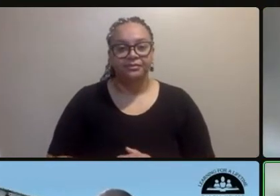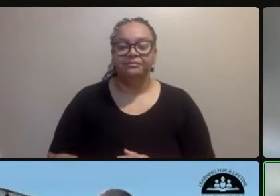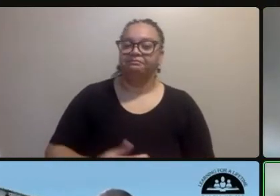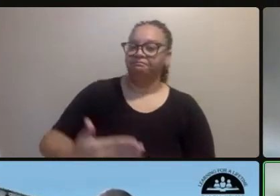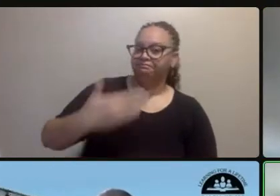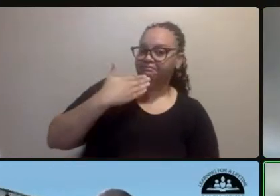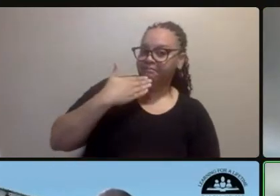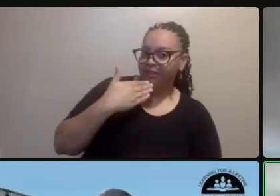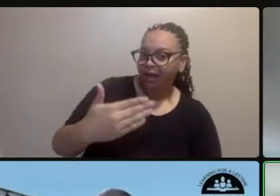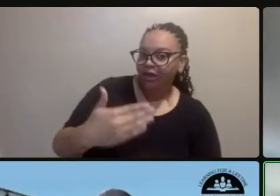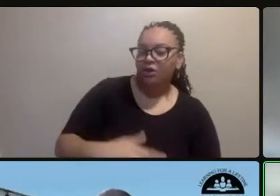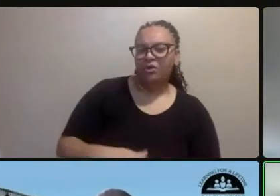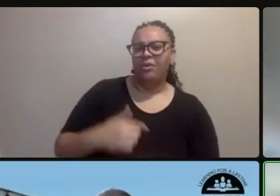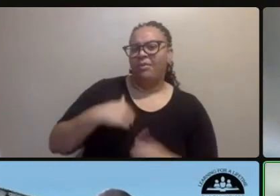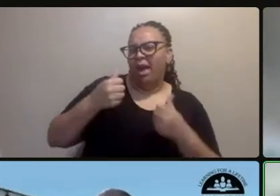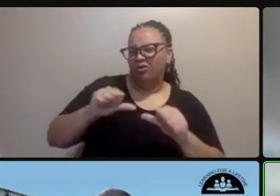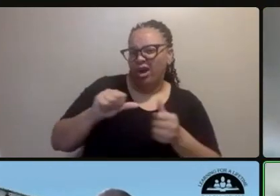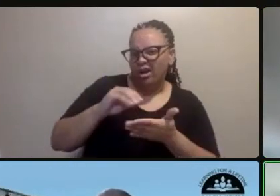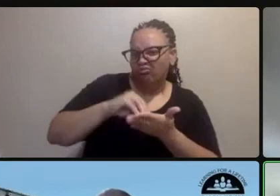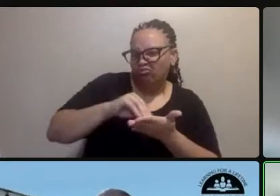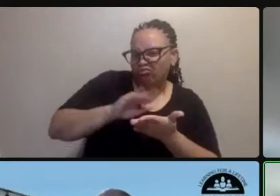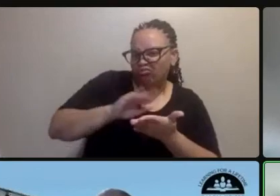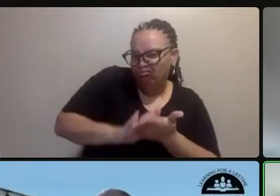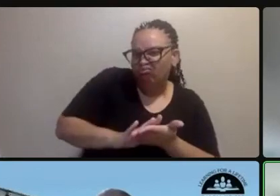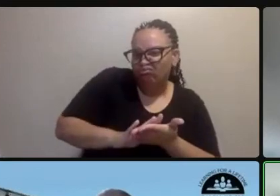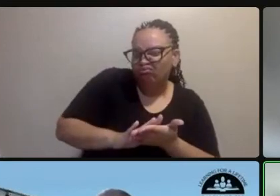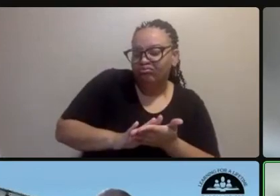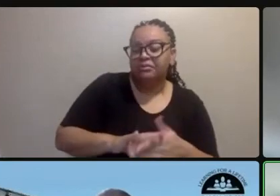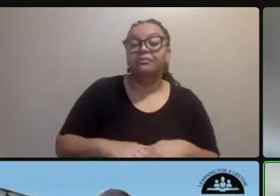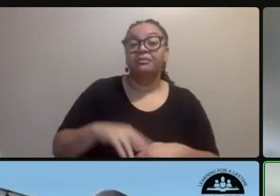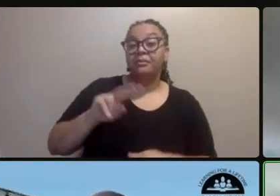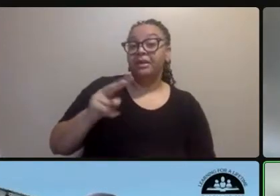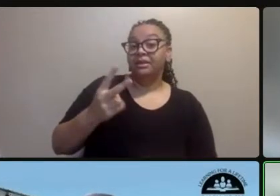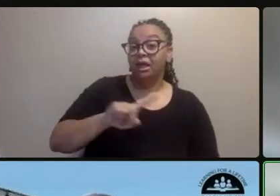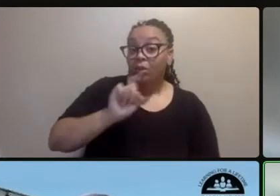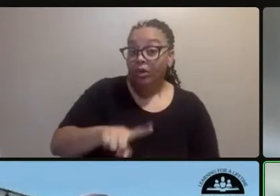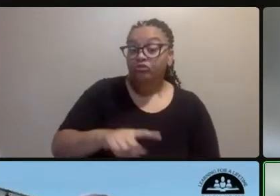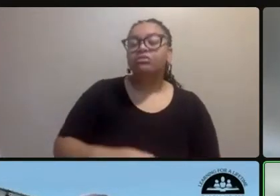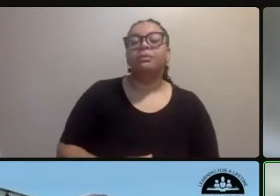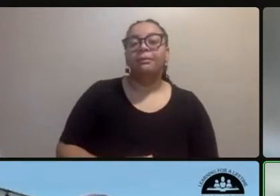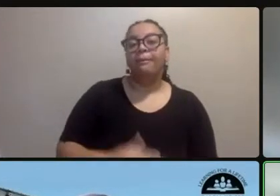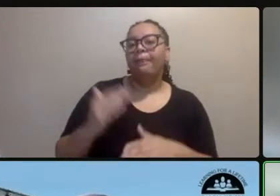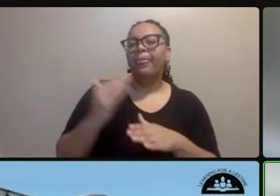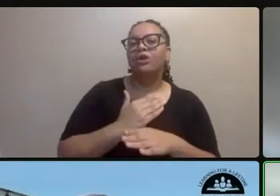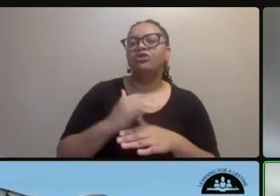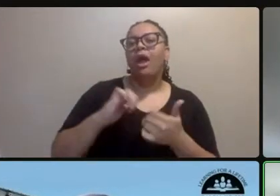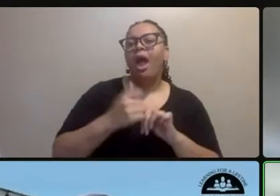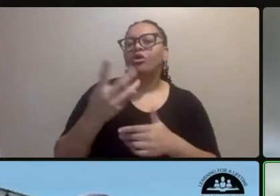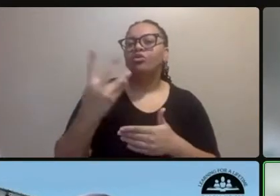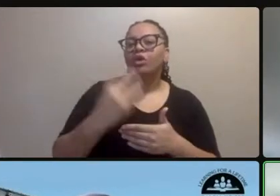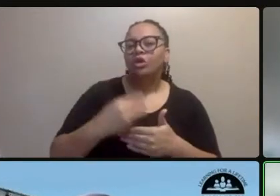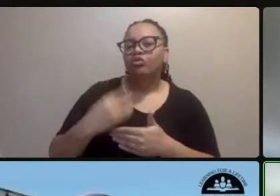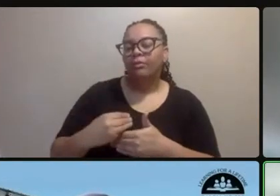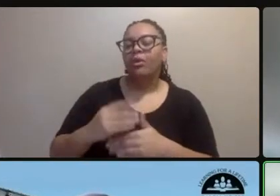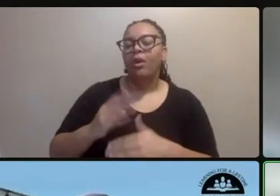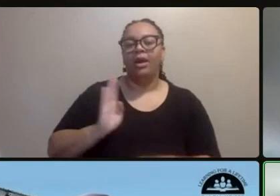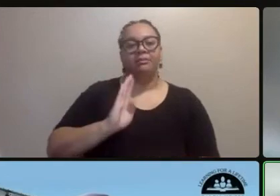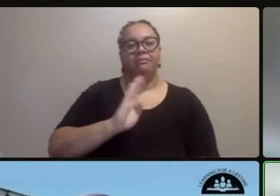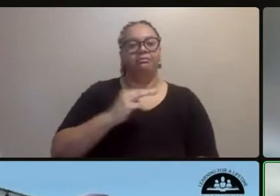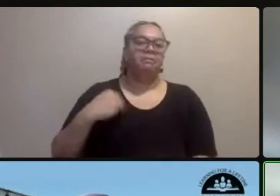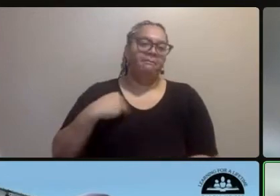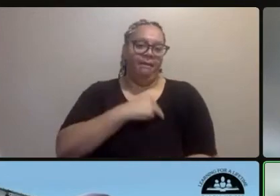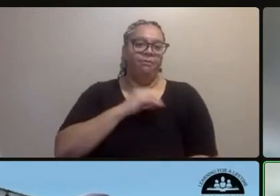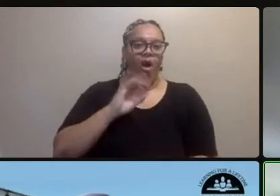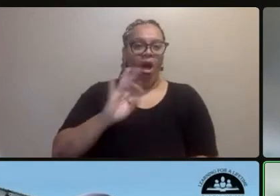STUDENT ACHIEVEMENT.